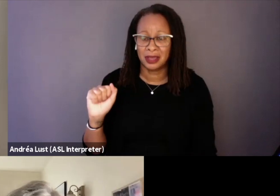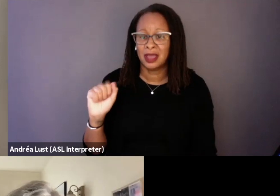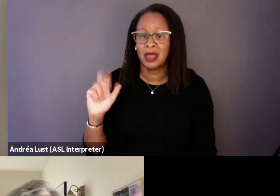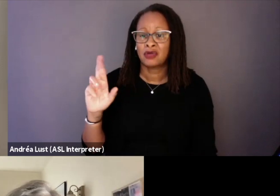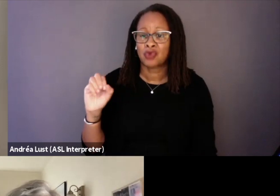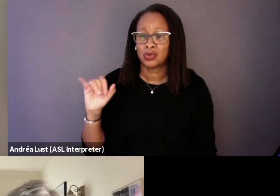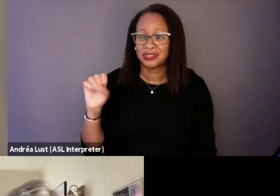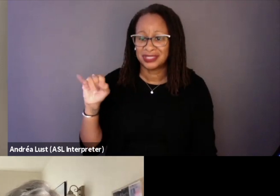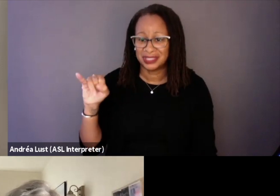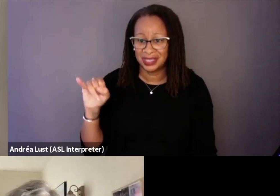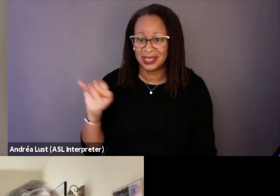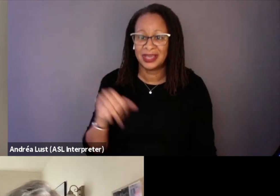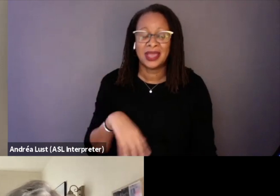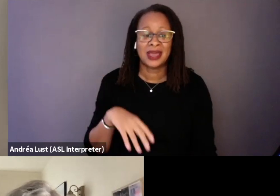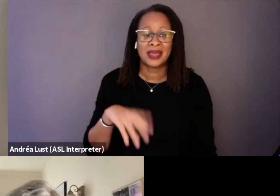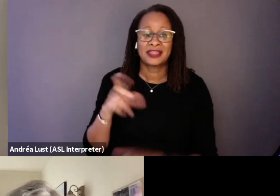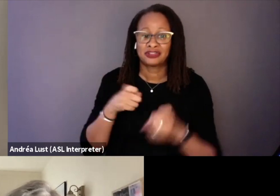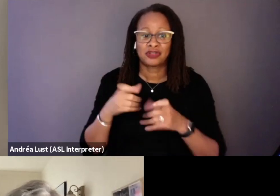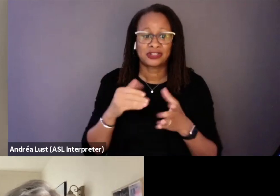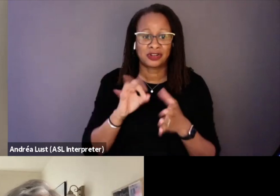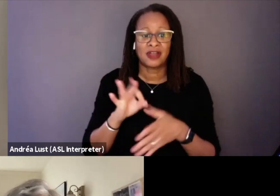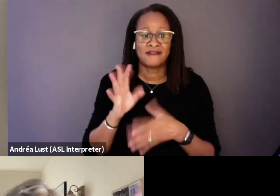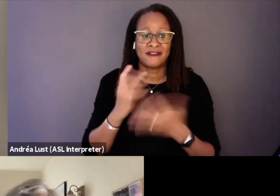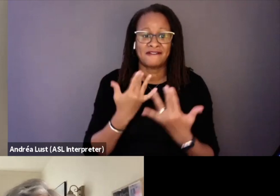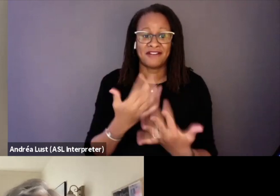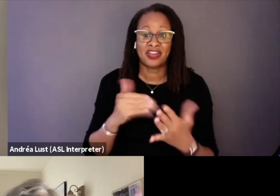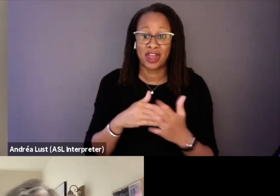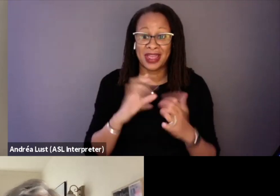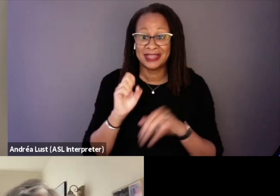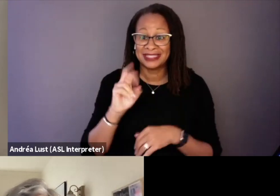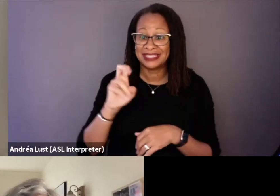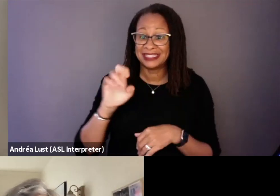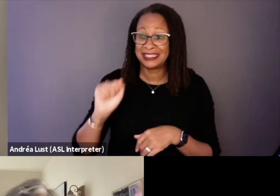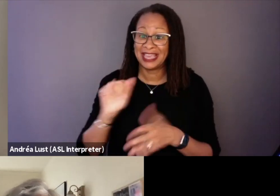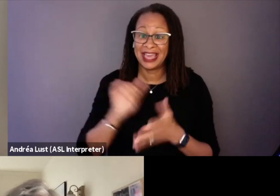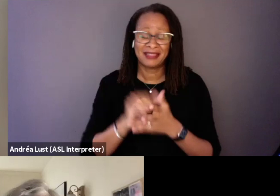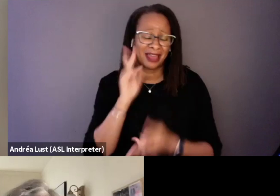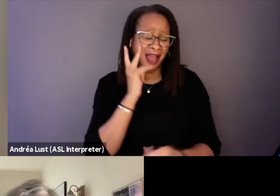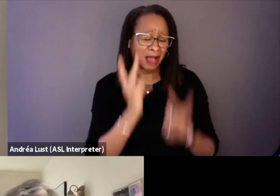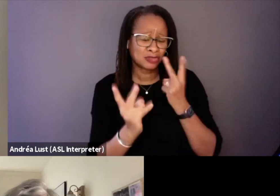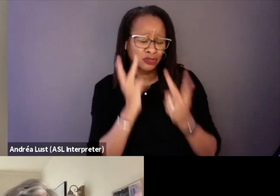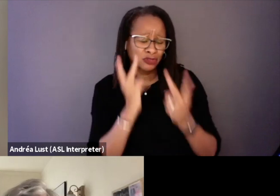Is he someone you're familiar with? Just that observational quality,